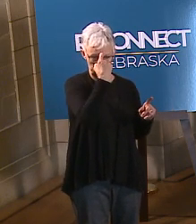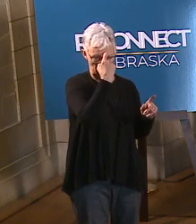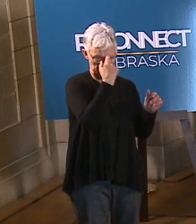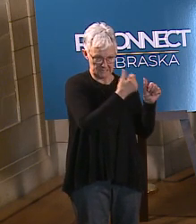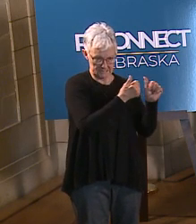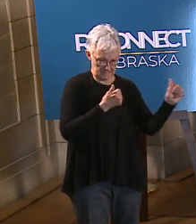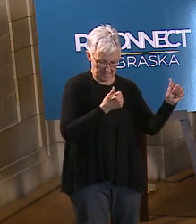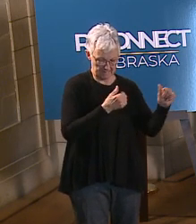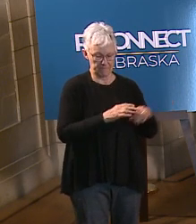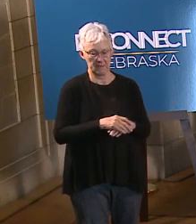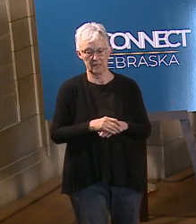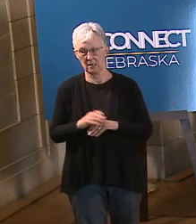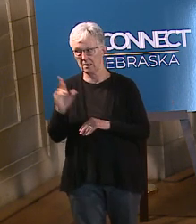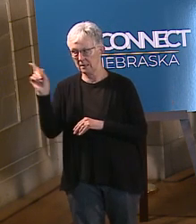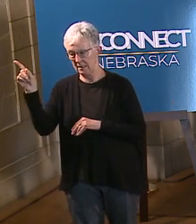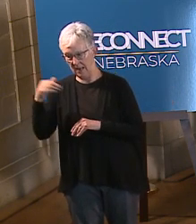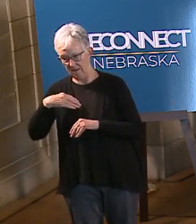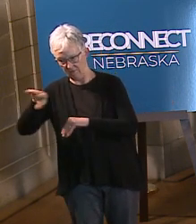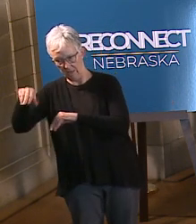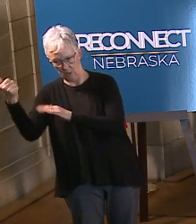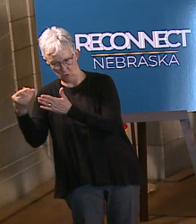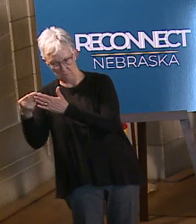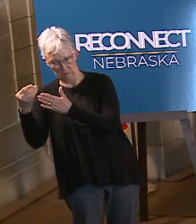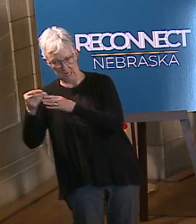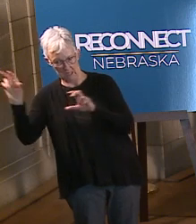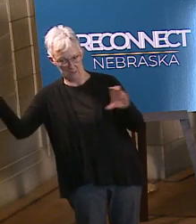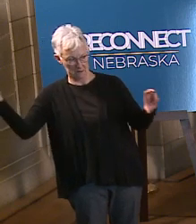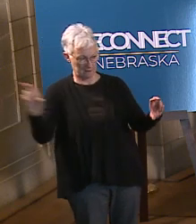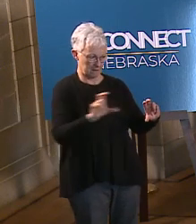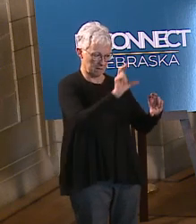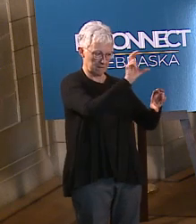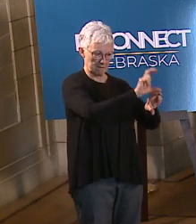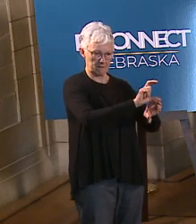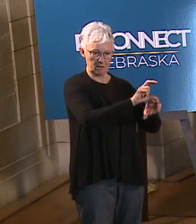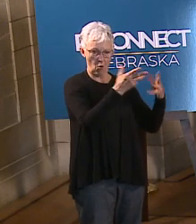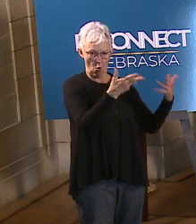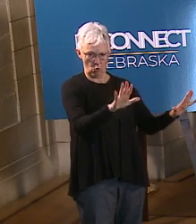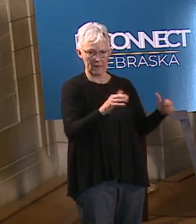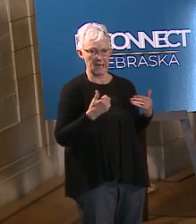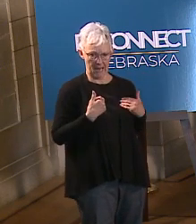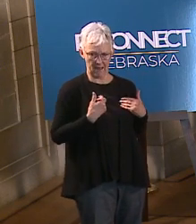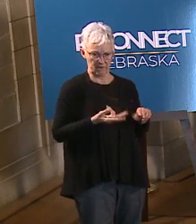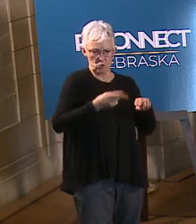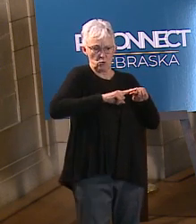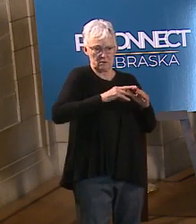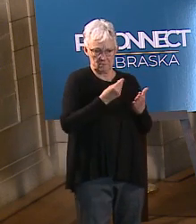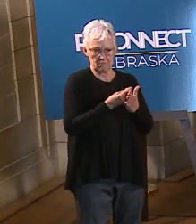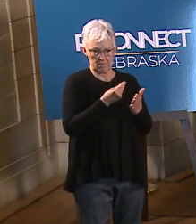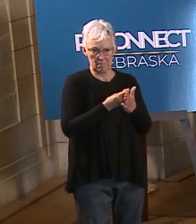ADDRESS SERVICES WITH REGARD TO DEVELOPMENT OF DISABLED. CHAIRMAN STINNER ADDED MORE